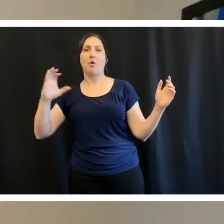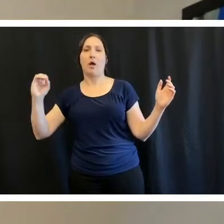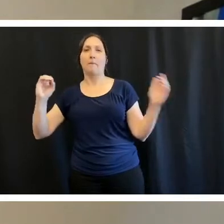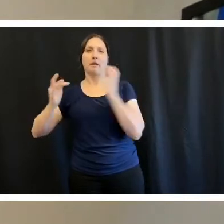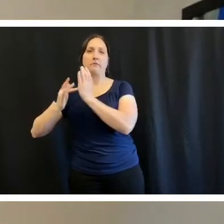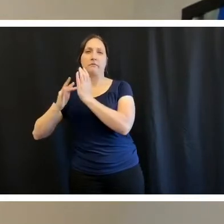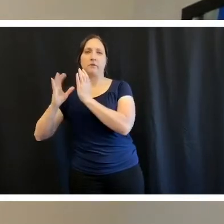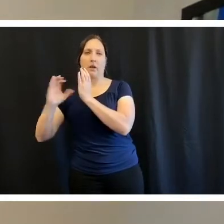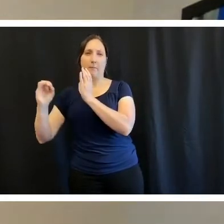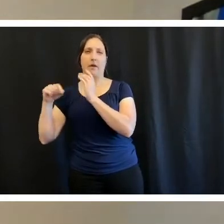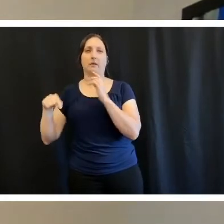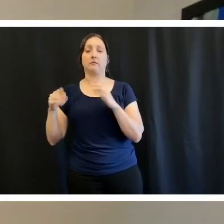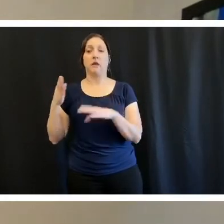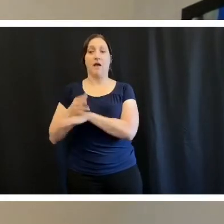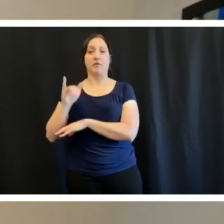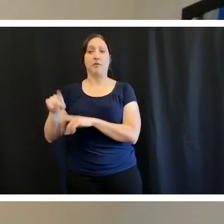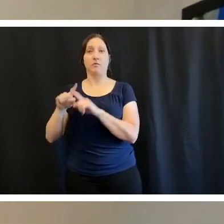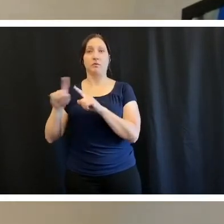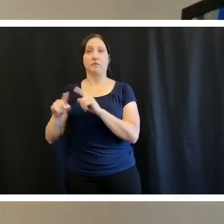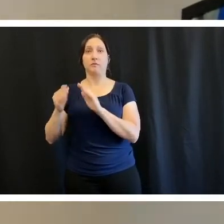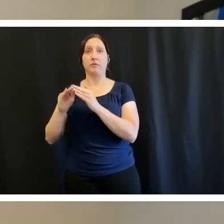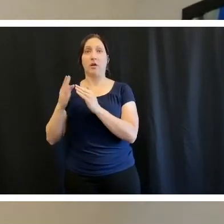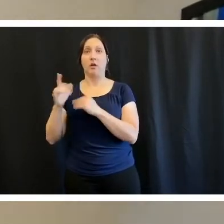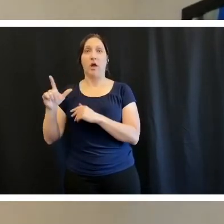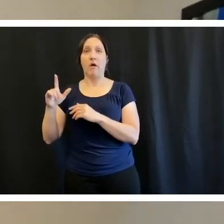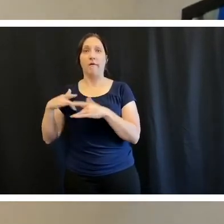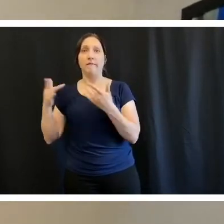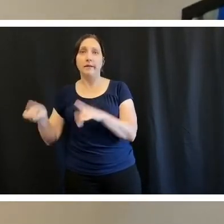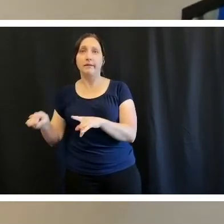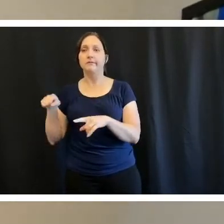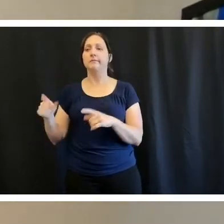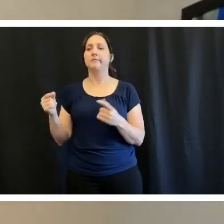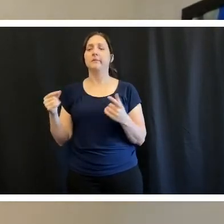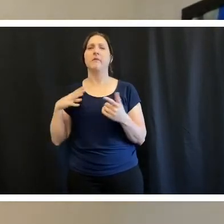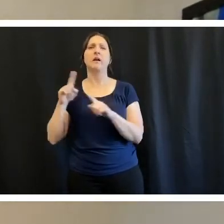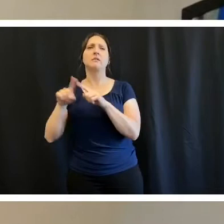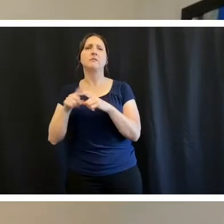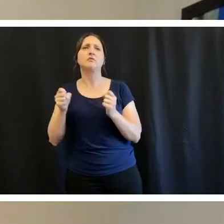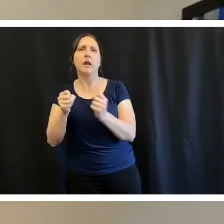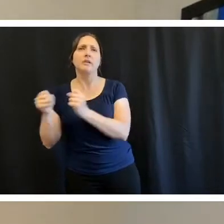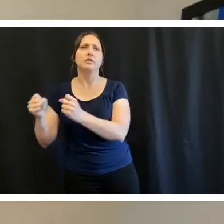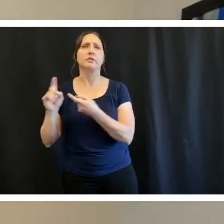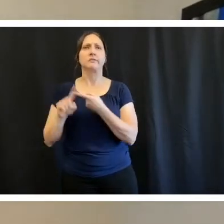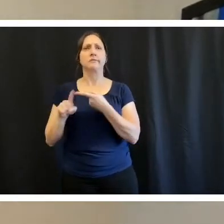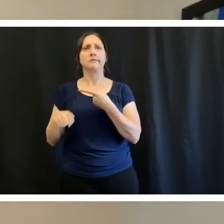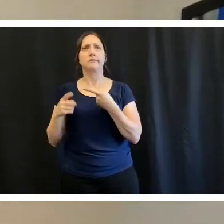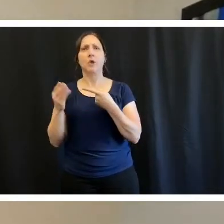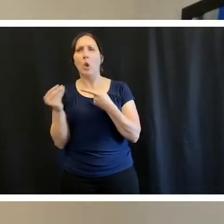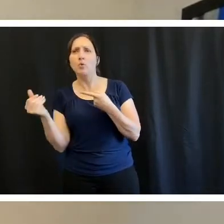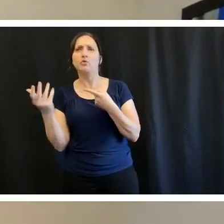where they were highlighting strategies and challenges and solutions for teaching during the pandemic.